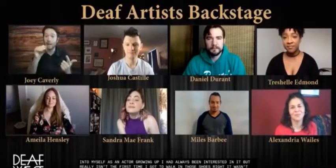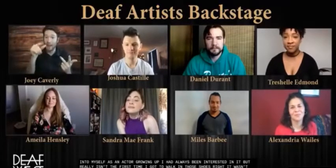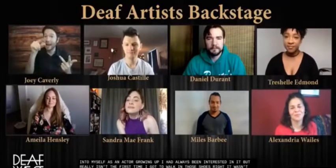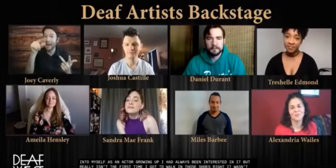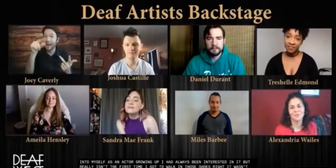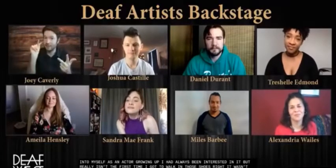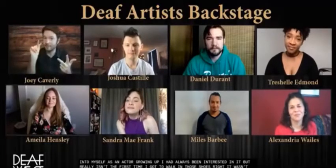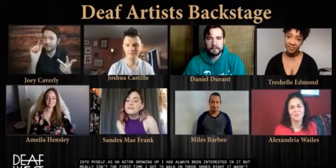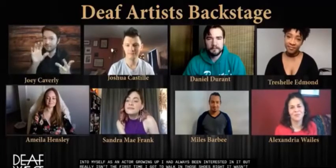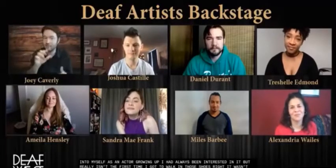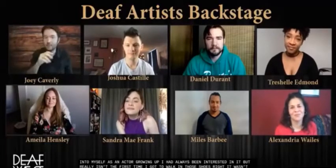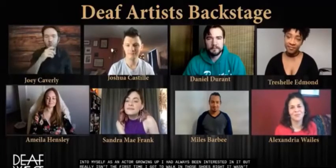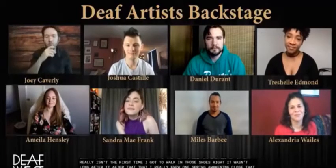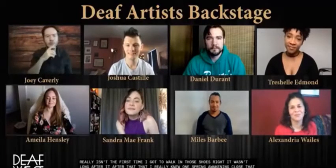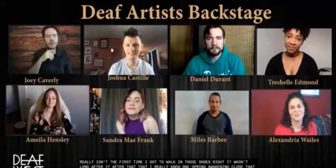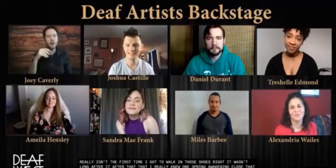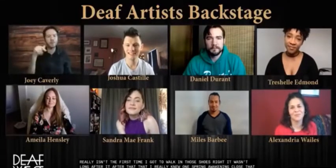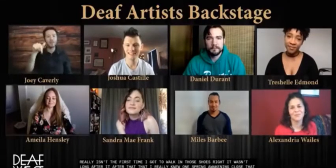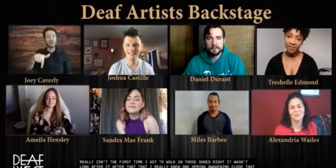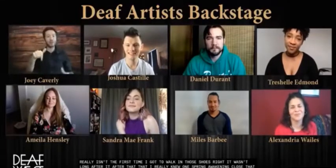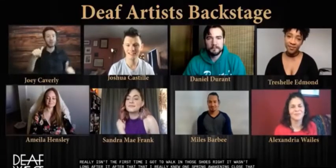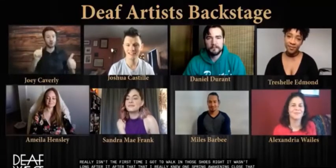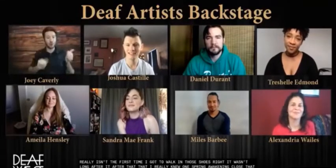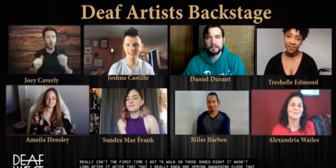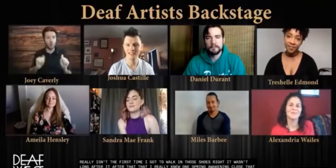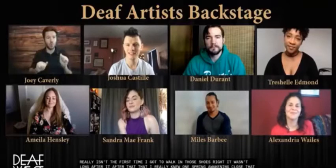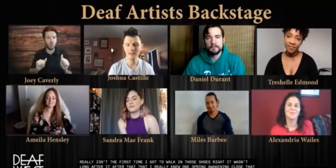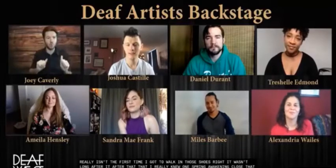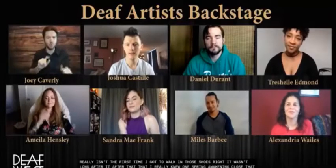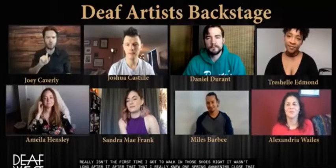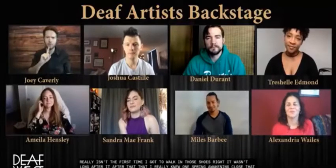Joey: So, our next question is for Sandra, Treshelle and Daniel.